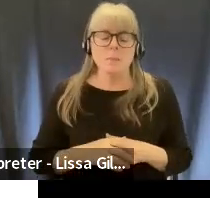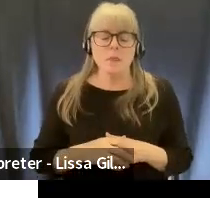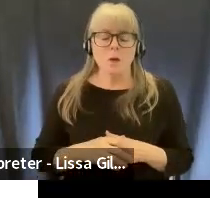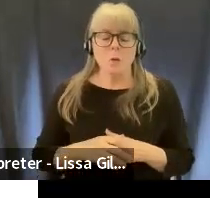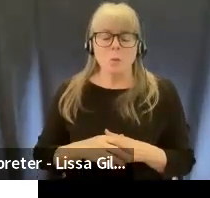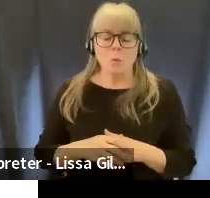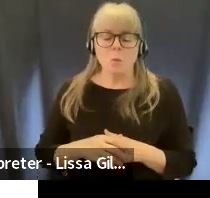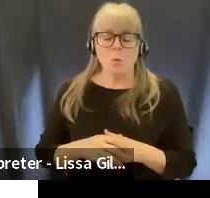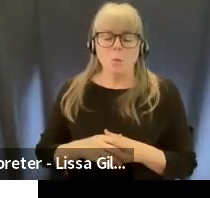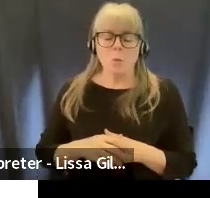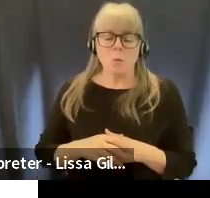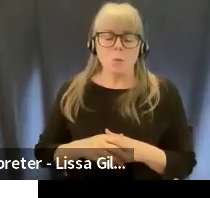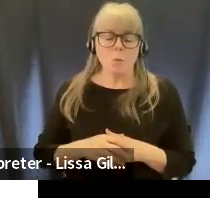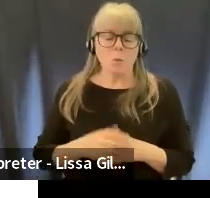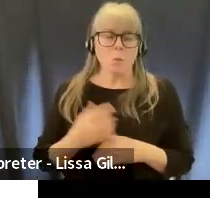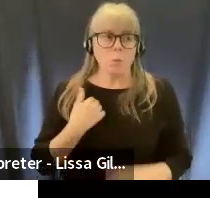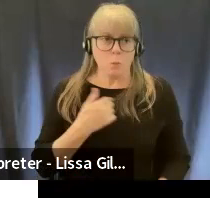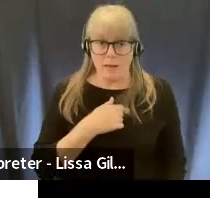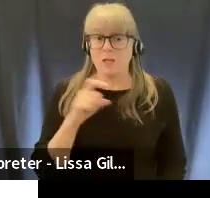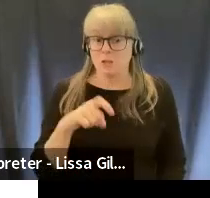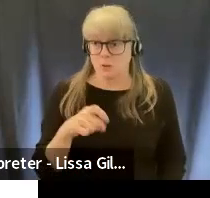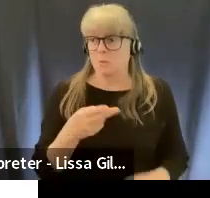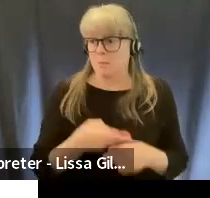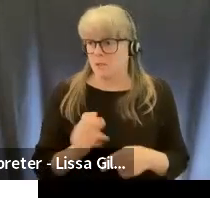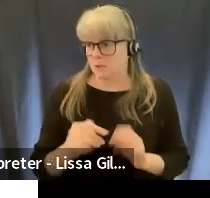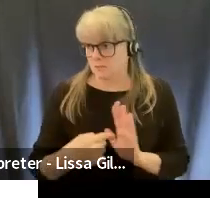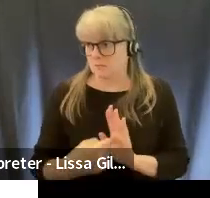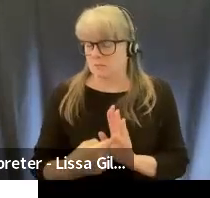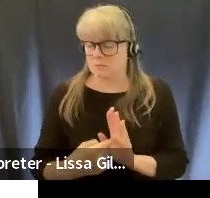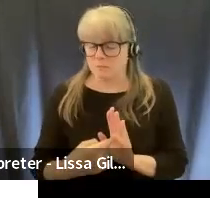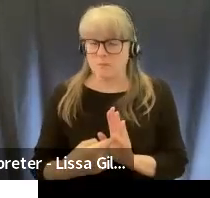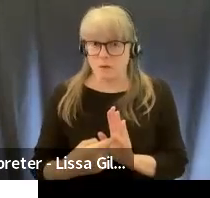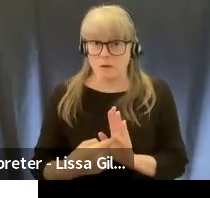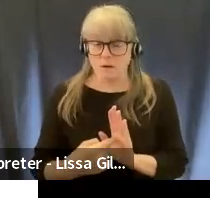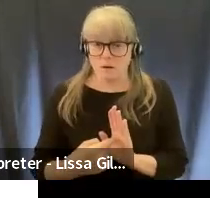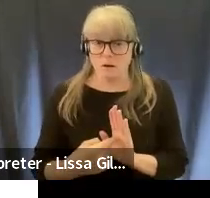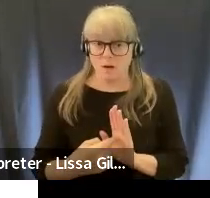We should have mentioned as an example these speech, generating device.